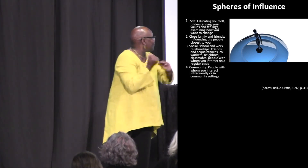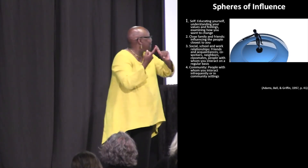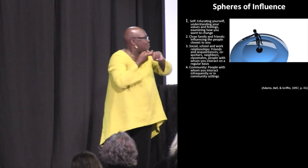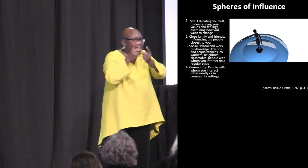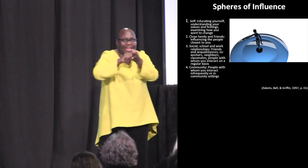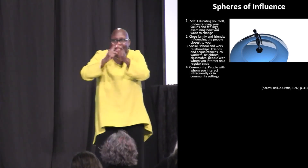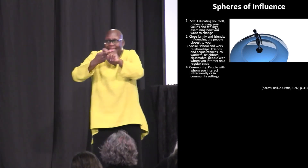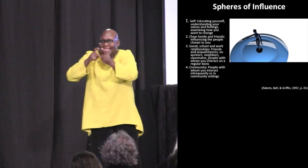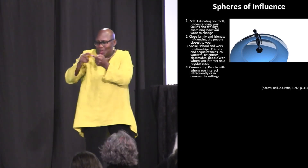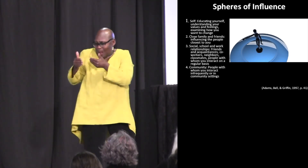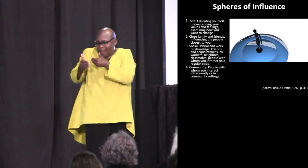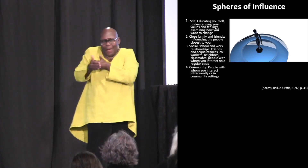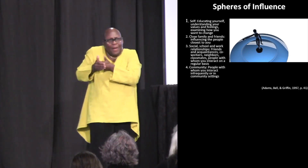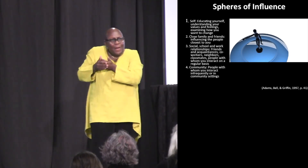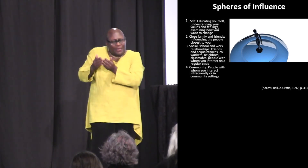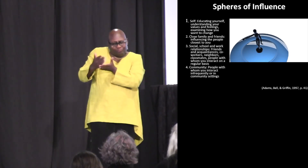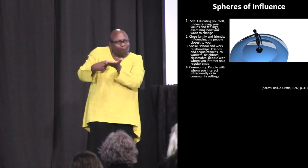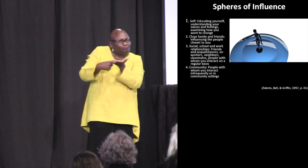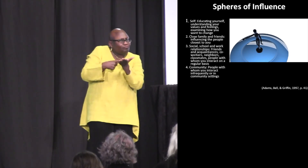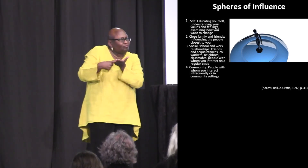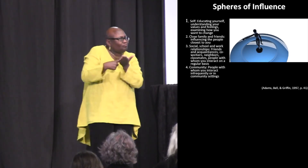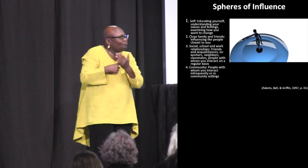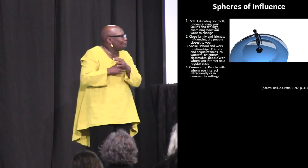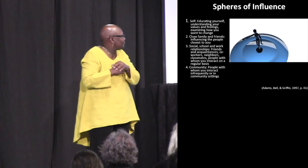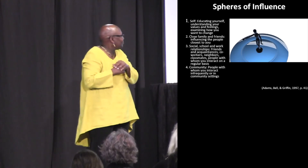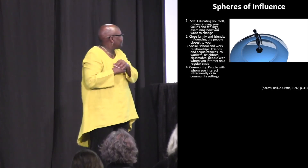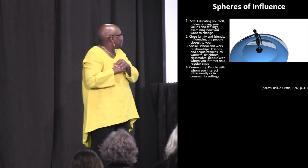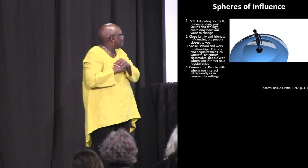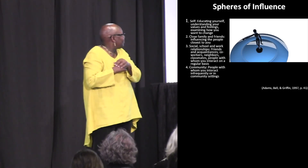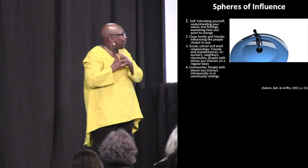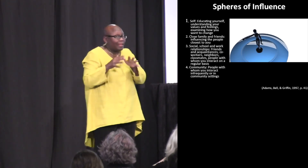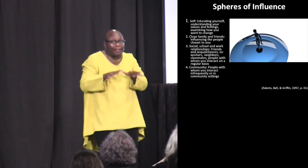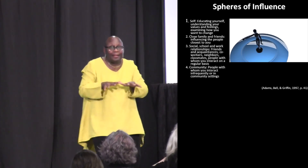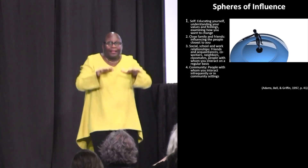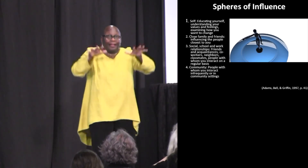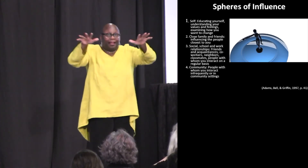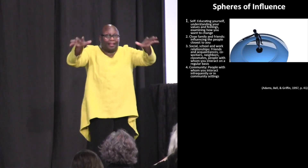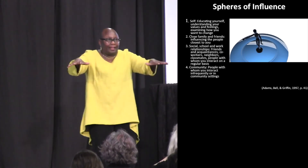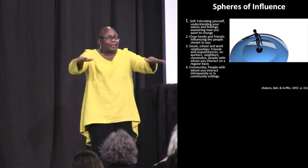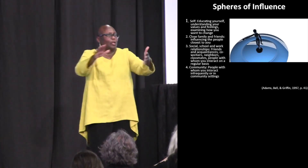how you feel about everything I've been saying today. Read and conduct research